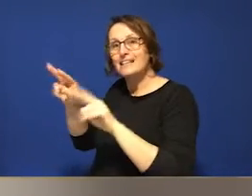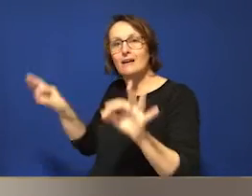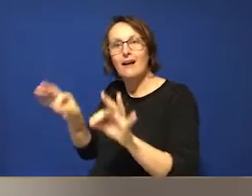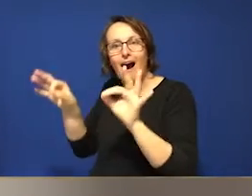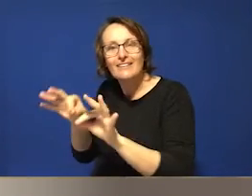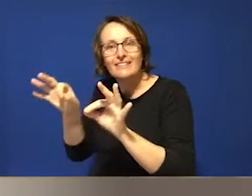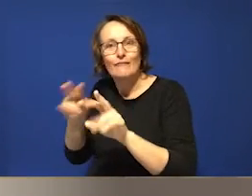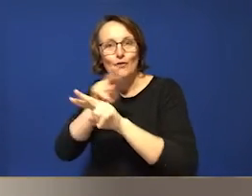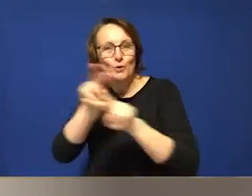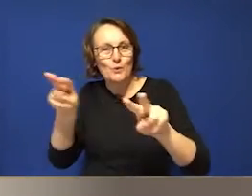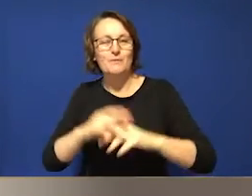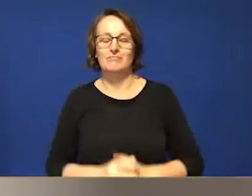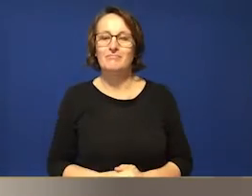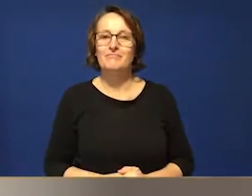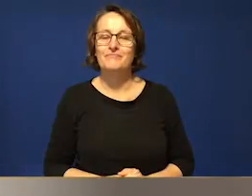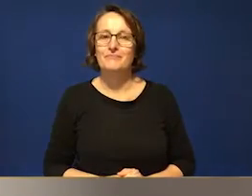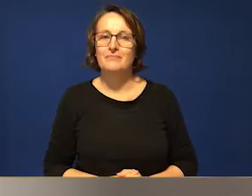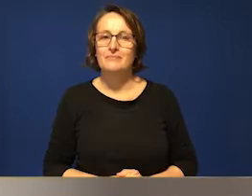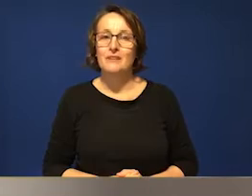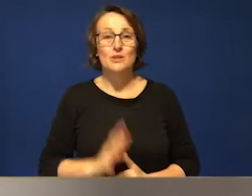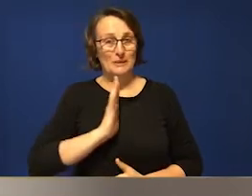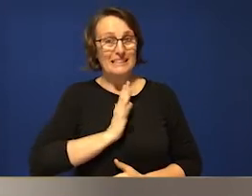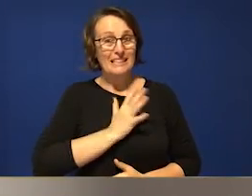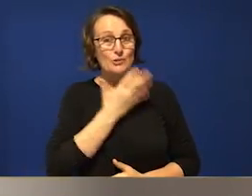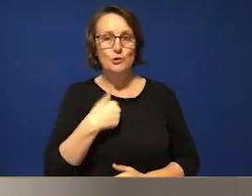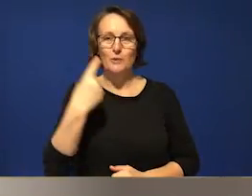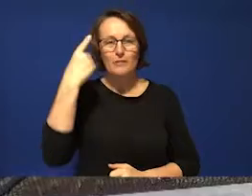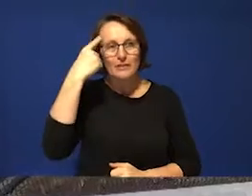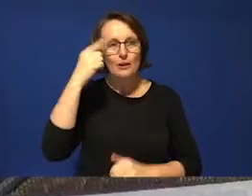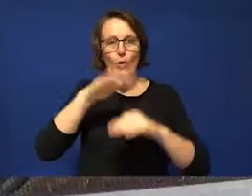And the other interesting thing about this is just understanding the way the political world